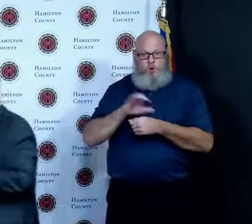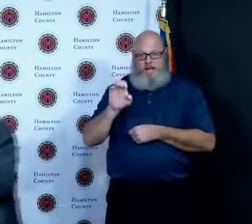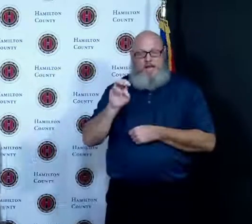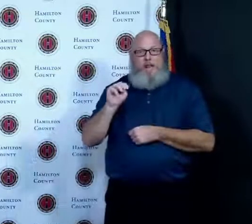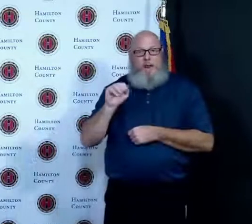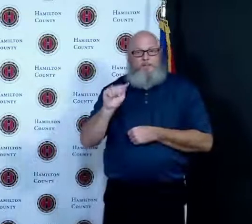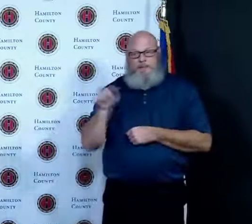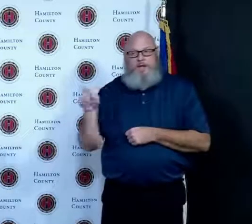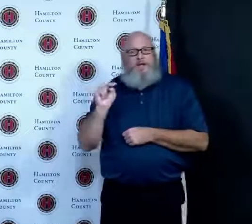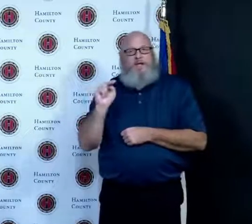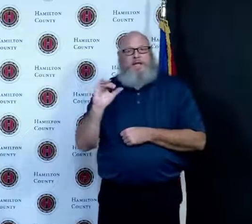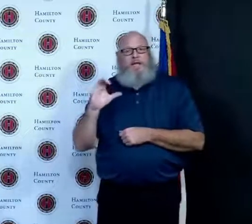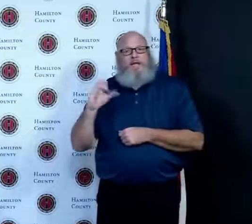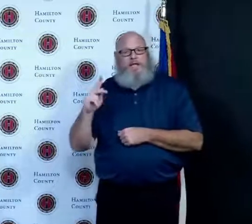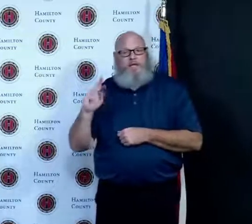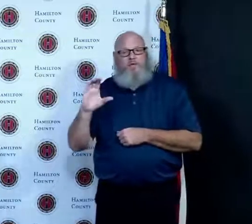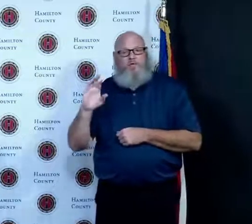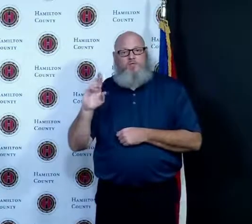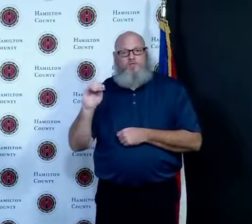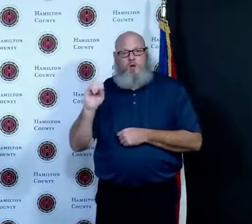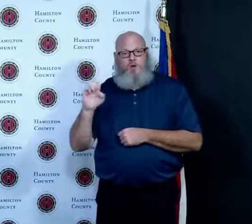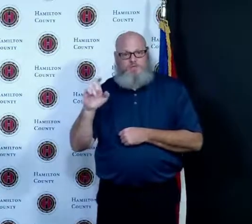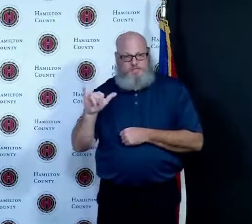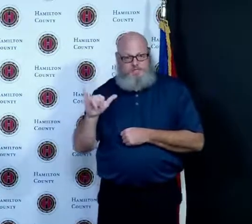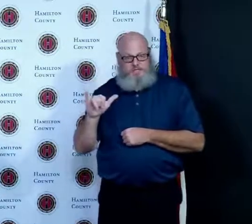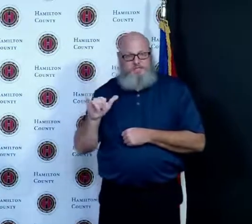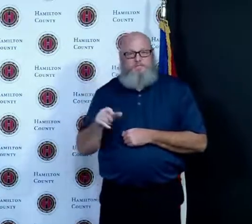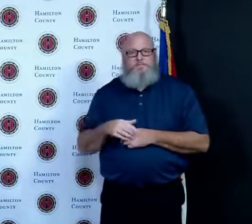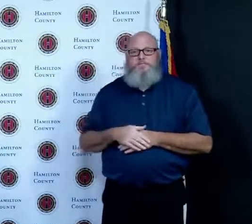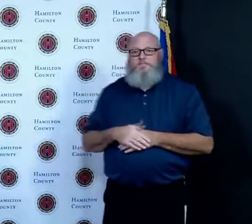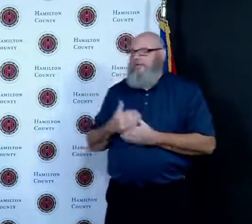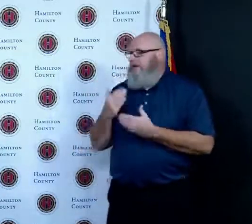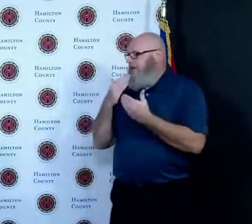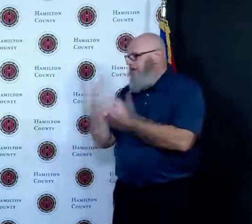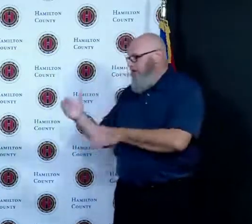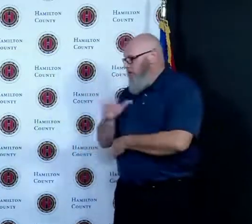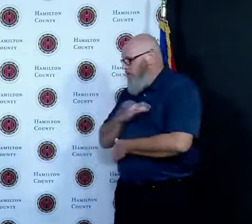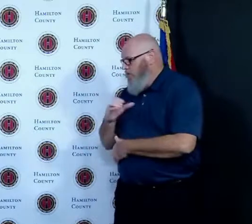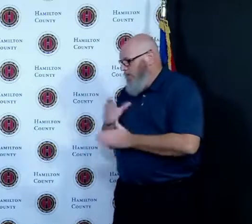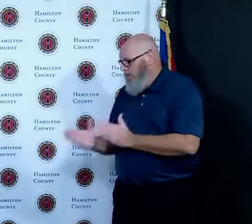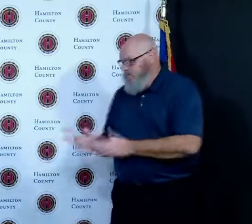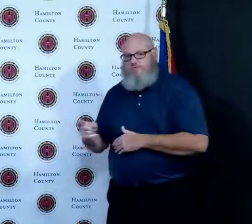thank you Commissioner we've worked diligently throughout this pandemic to coordinate all